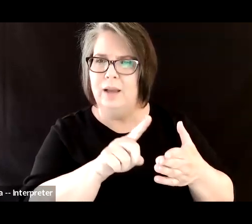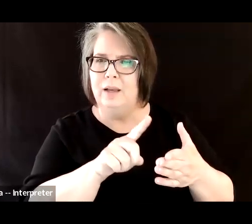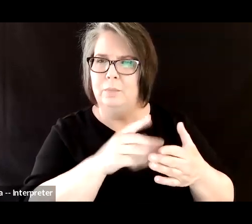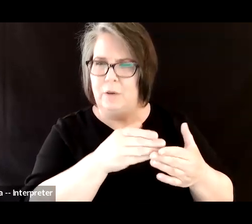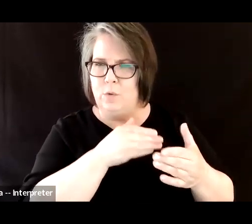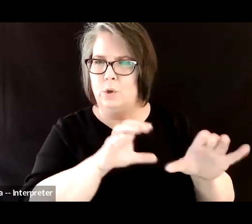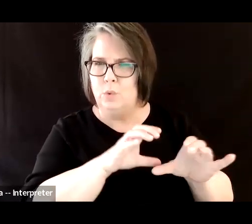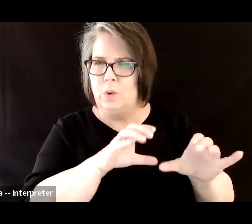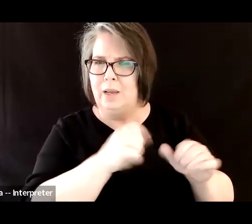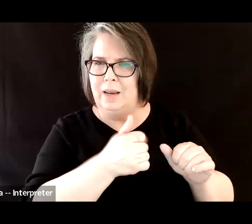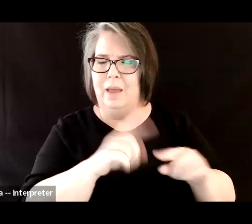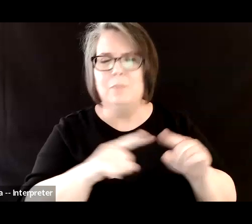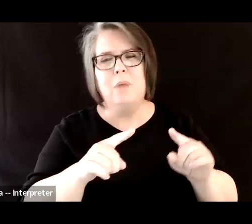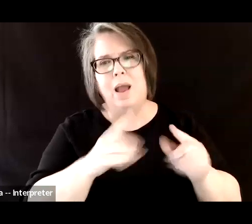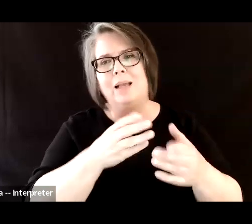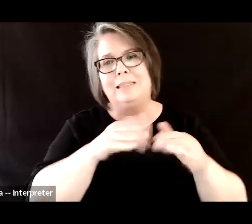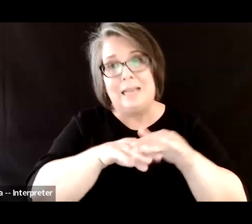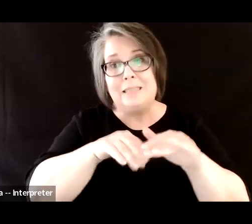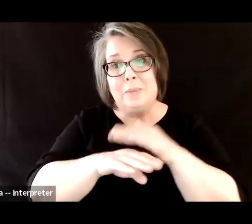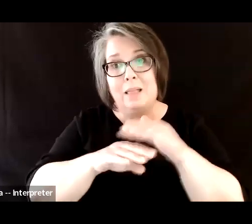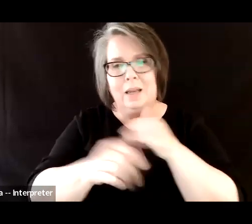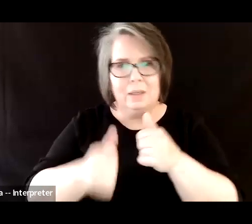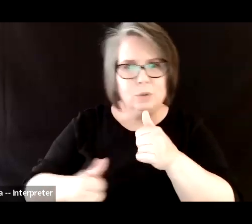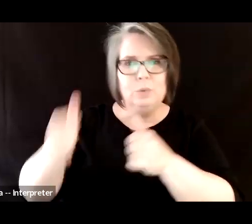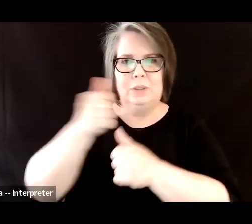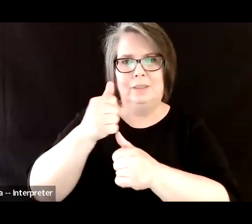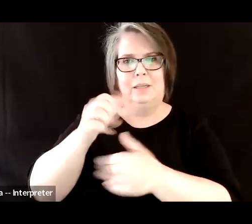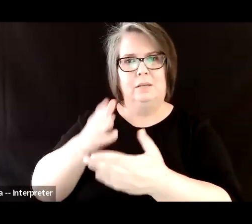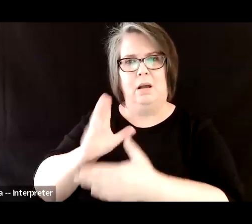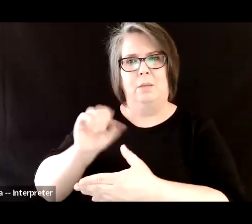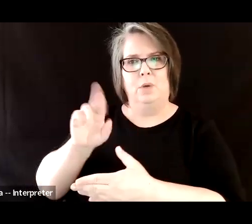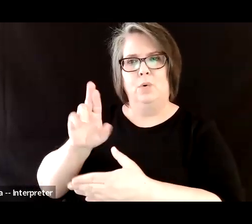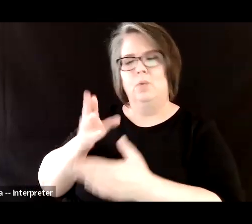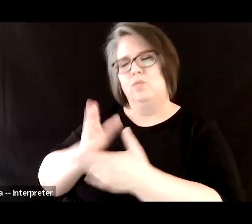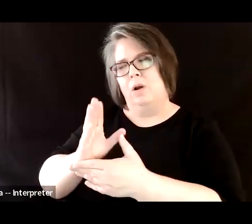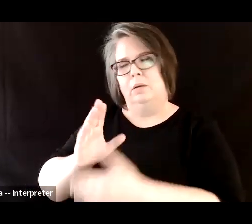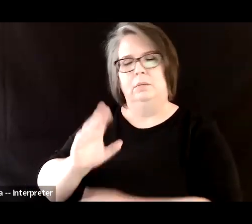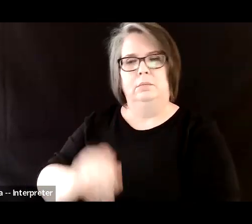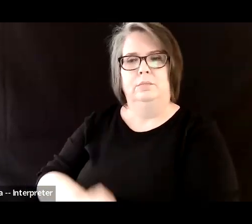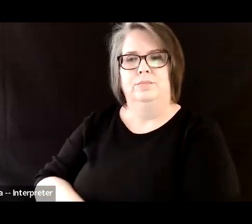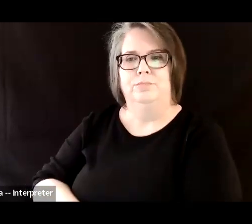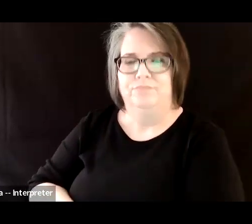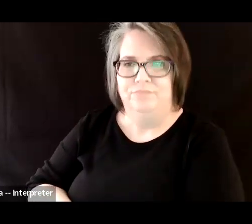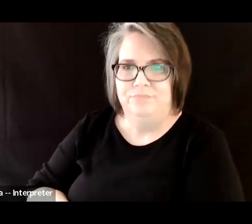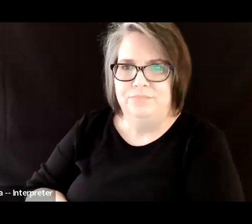accessibility is going to supersede copyright.